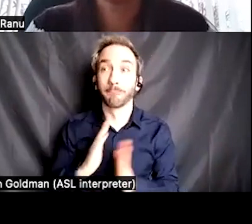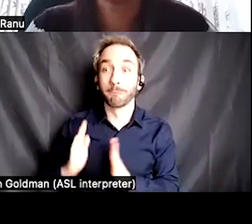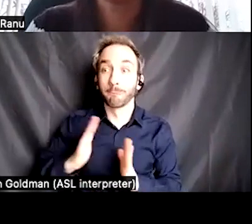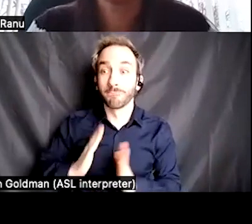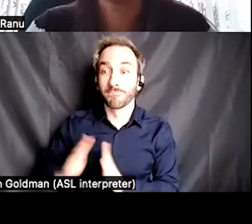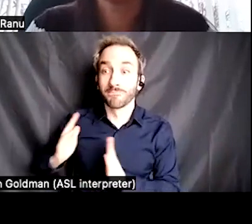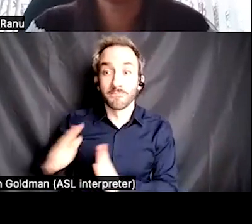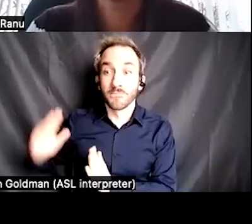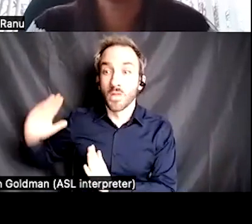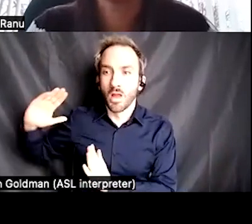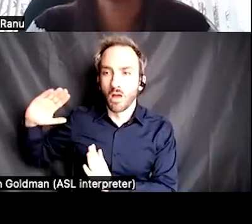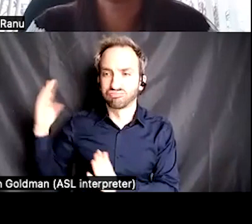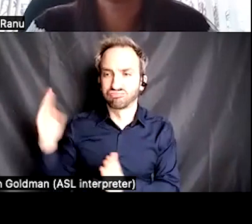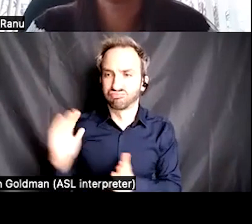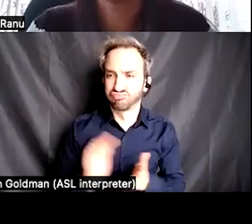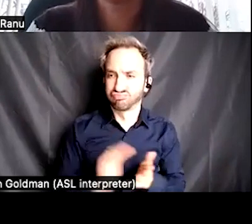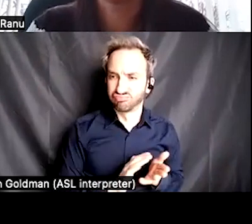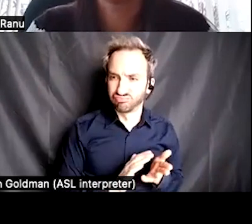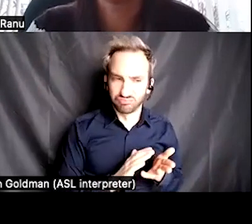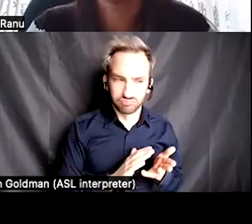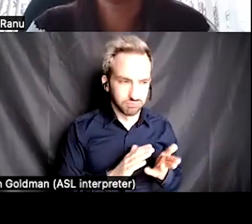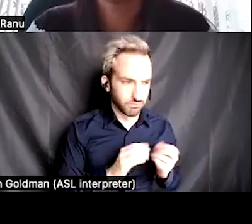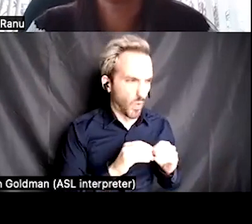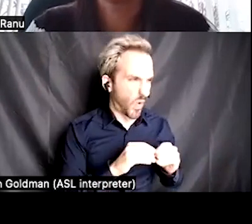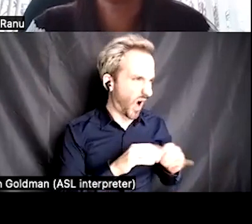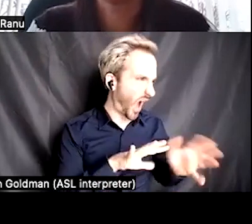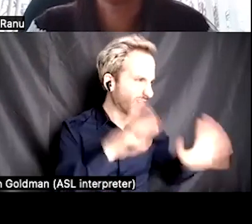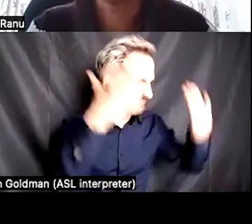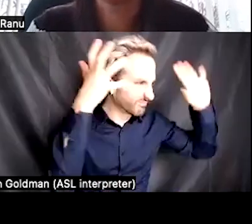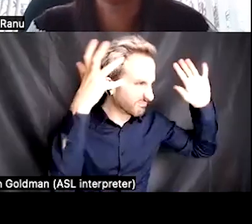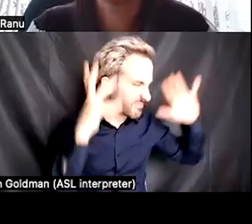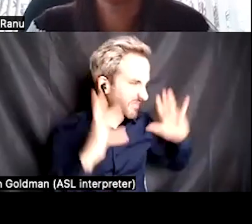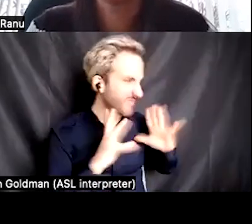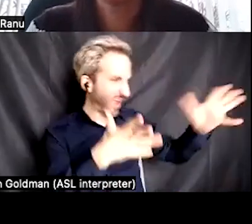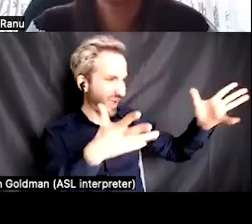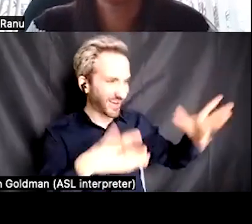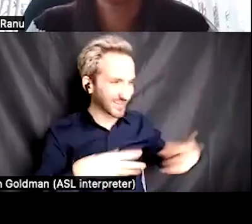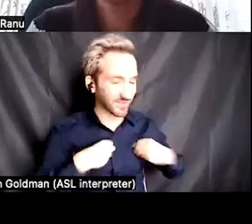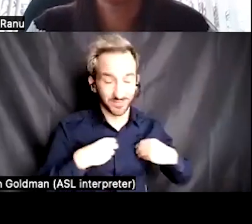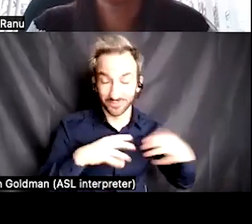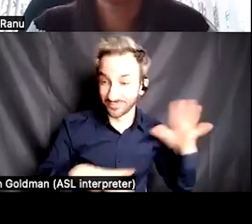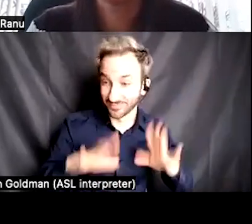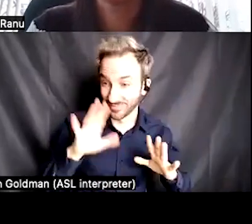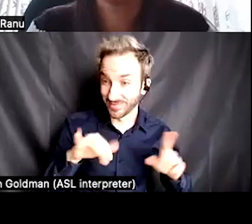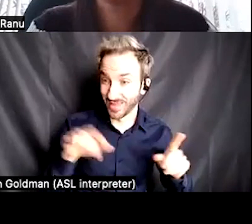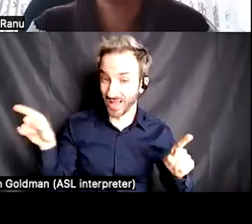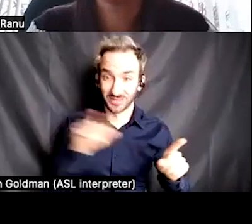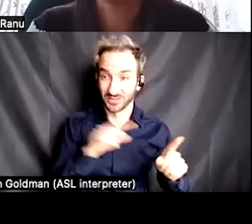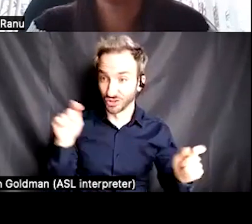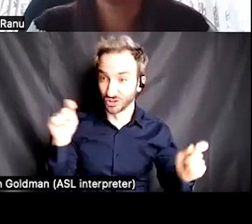Cluttercore, we might see some of those changes reflected in the psychology and self-help BISACs.